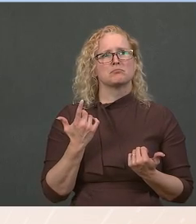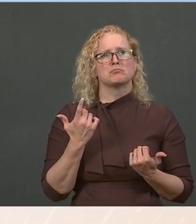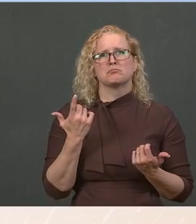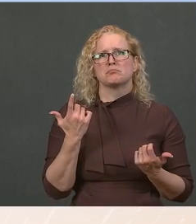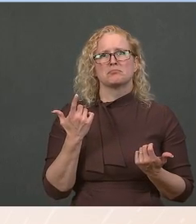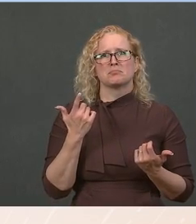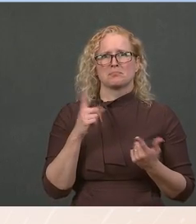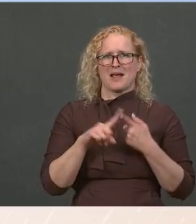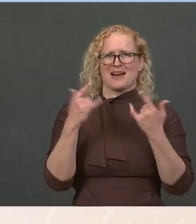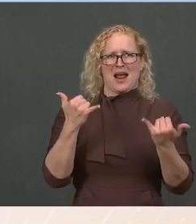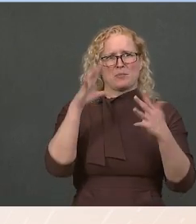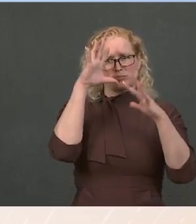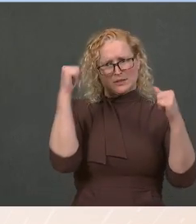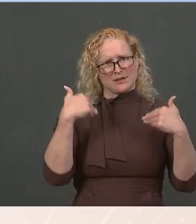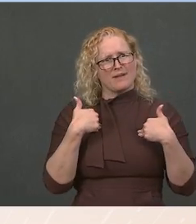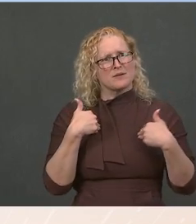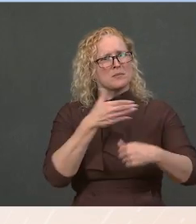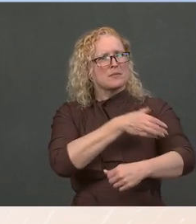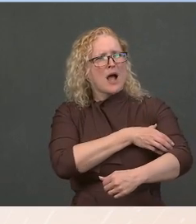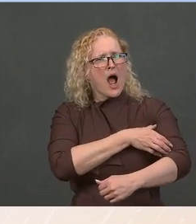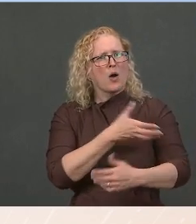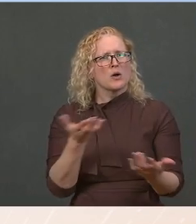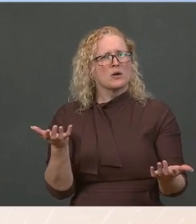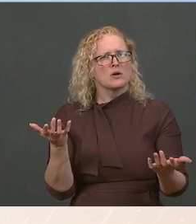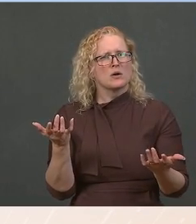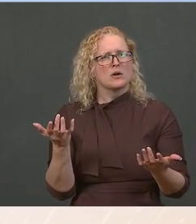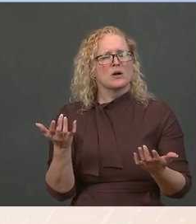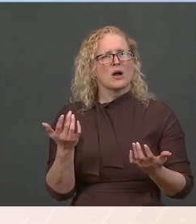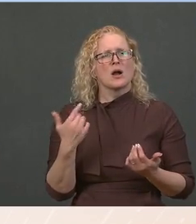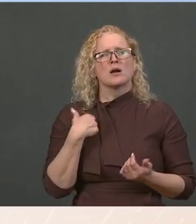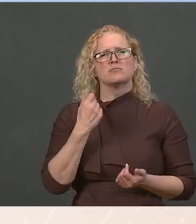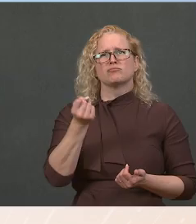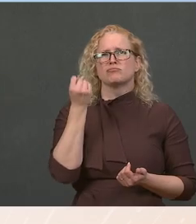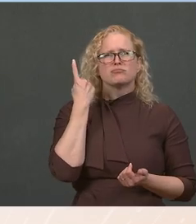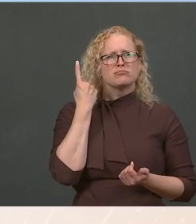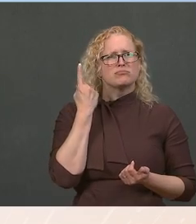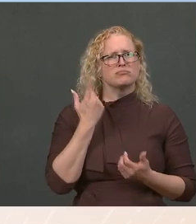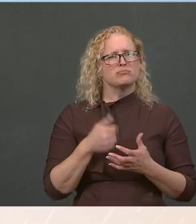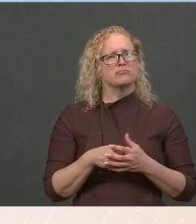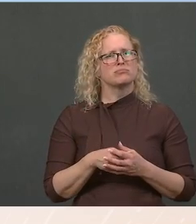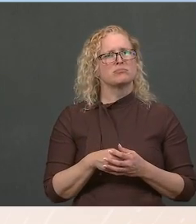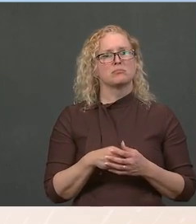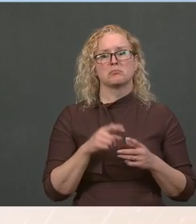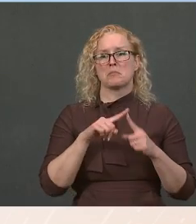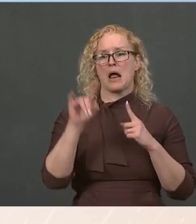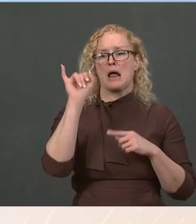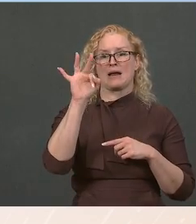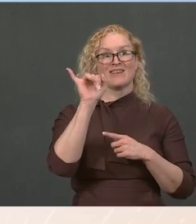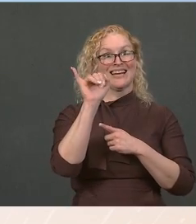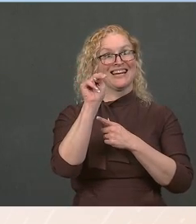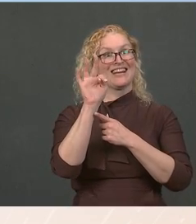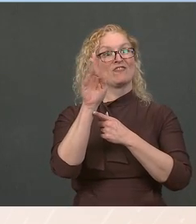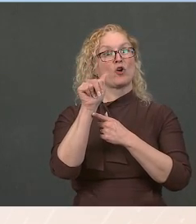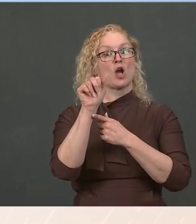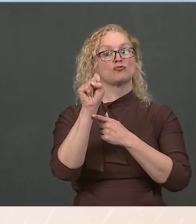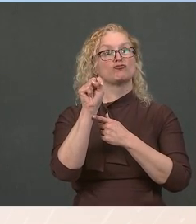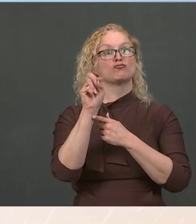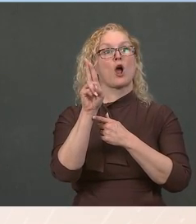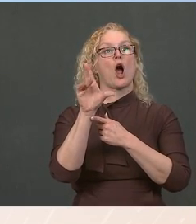a lot of things are changing right now. But if you -- if the infrastructure bill does pass today, and then moderates decide they do not want